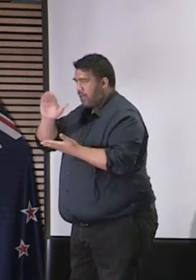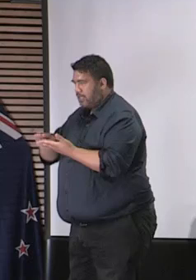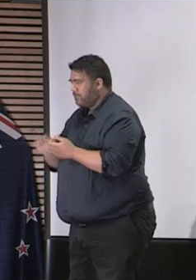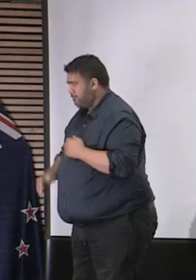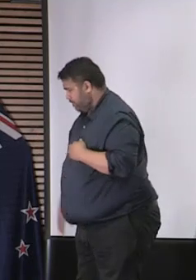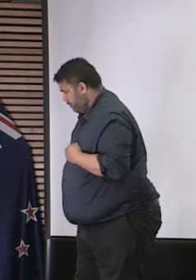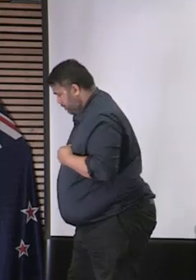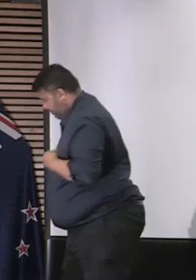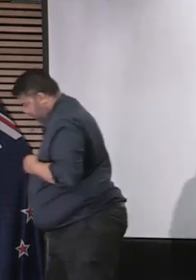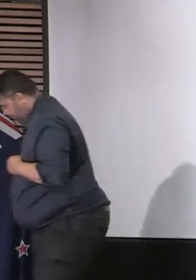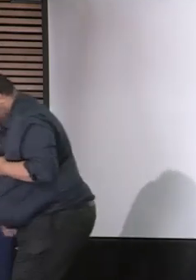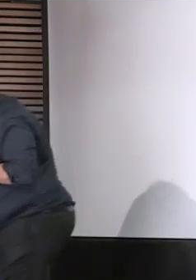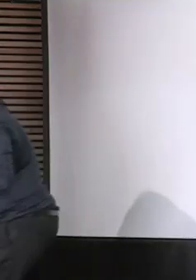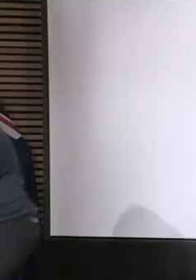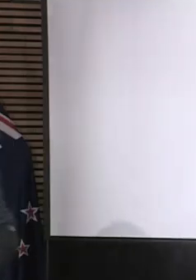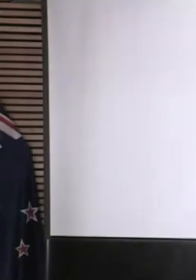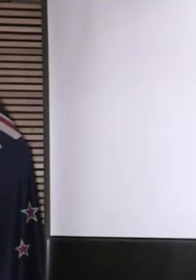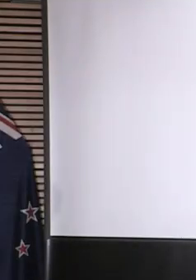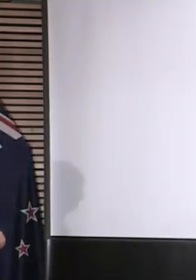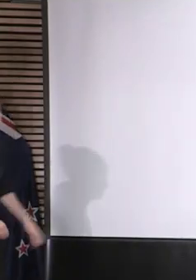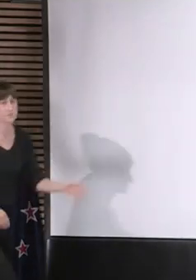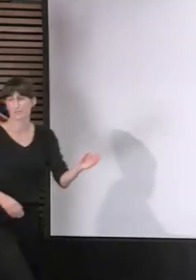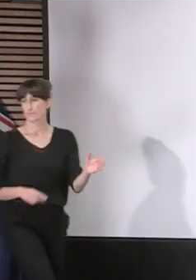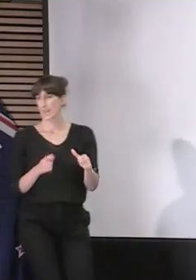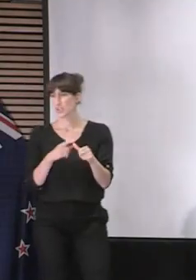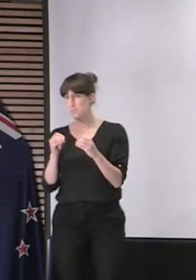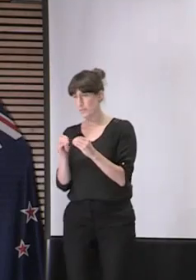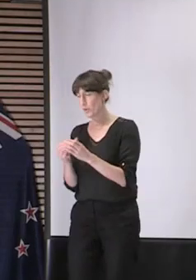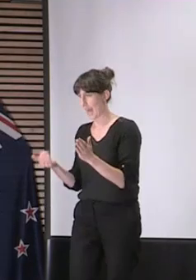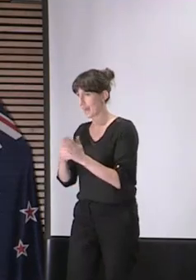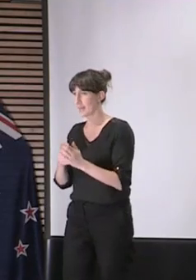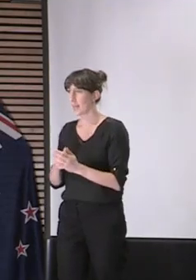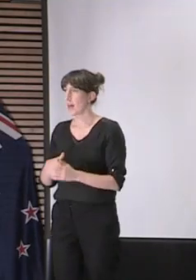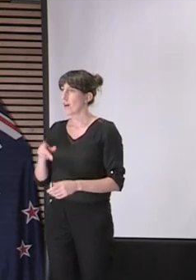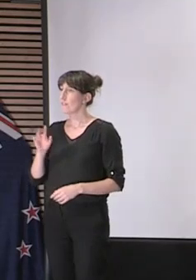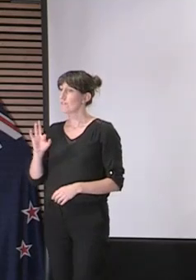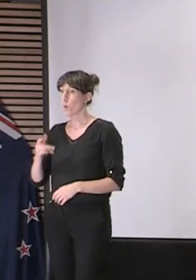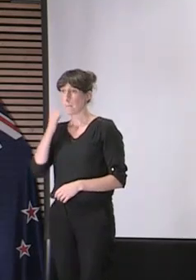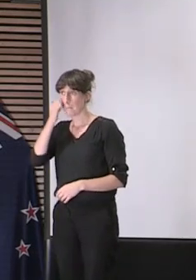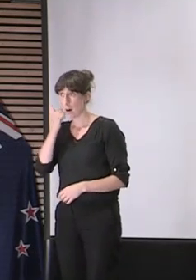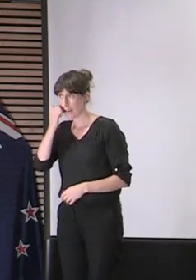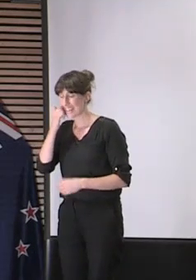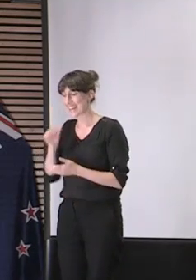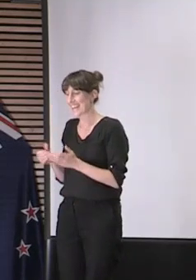breakdown will focus on where we need to increase that level of testing and proactively go into communities.